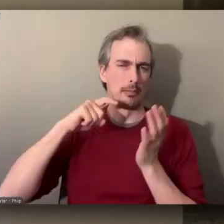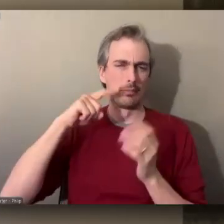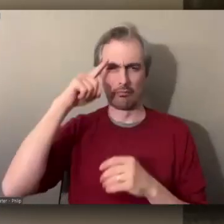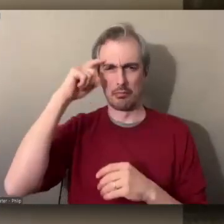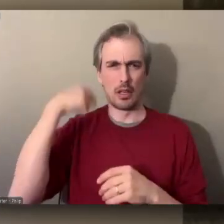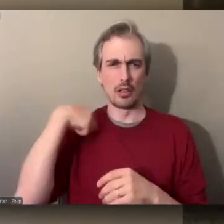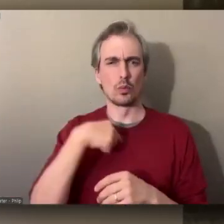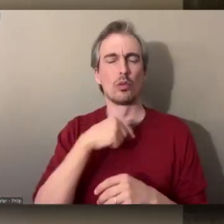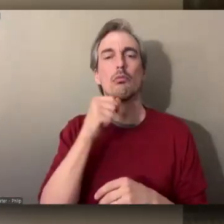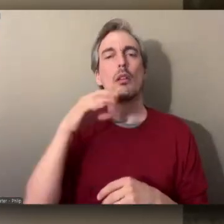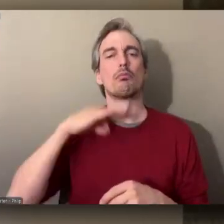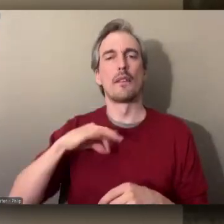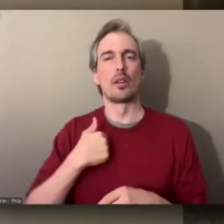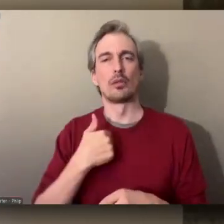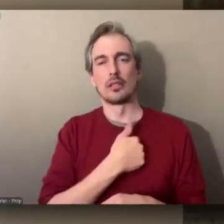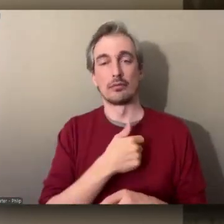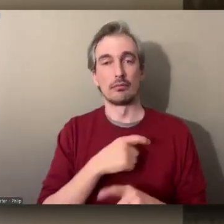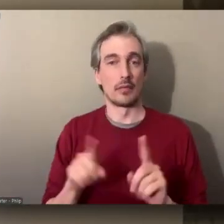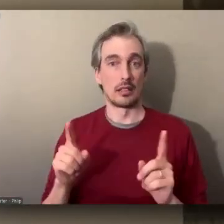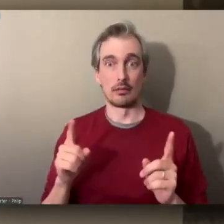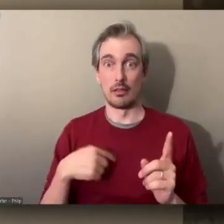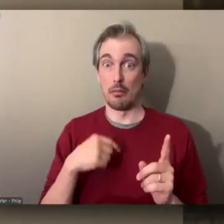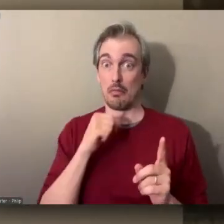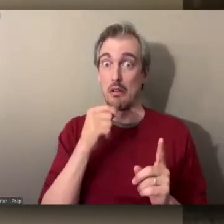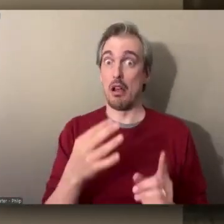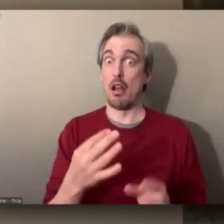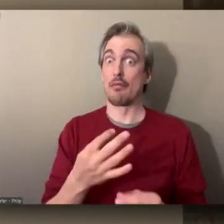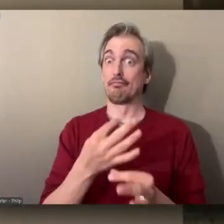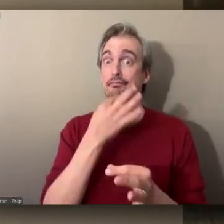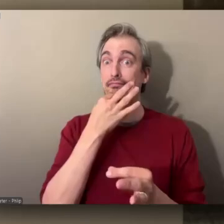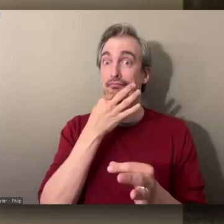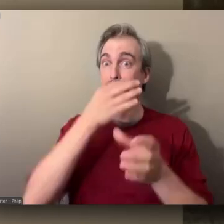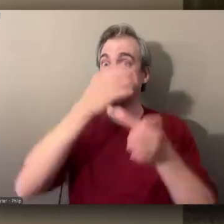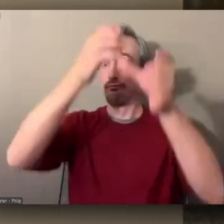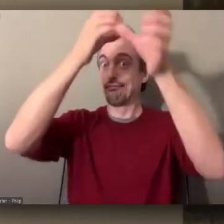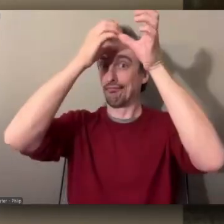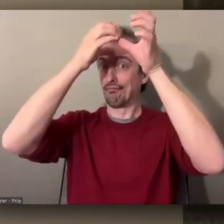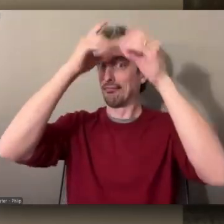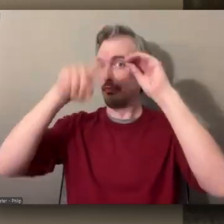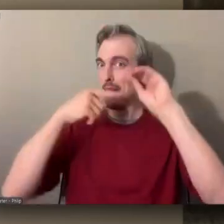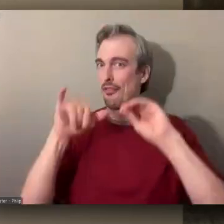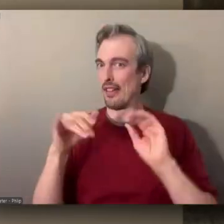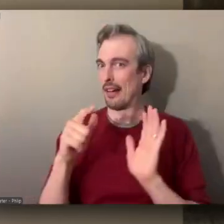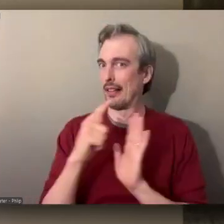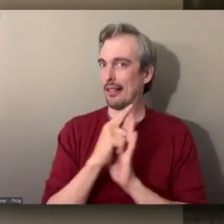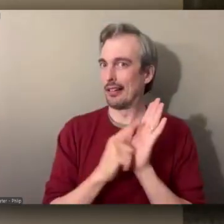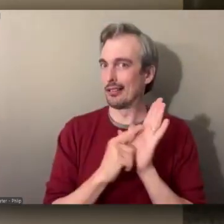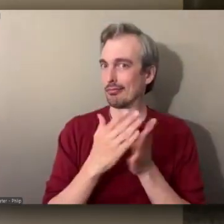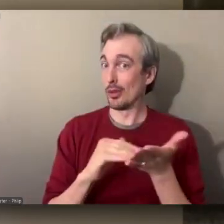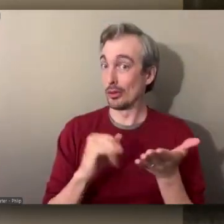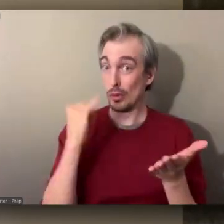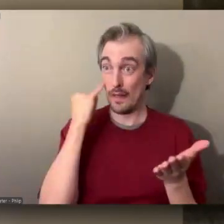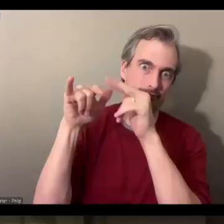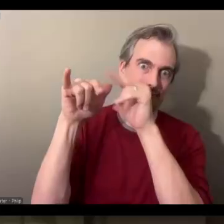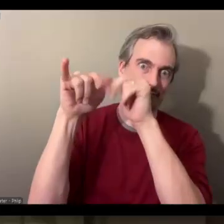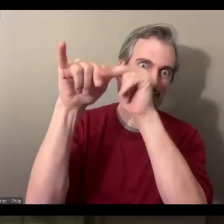am not an expert on that legal bit. So if you do know more, do let me know.